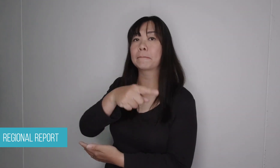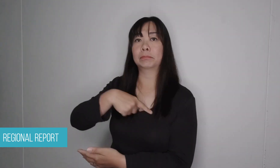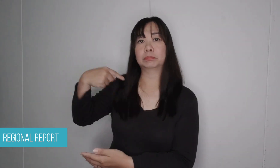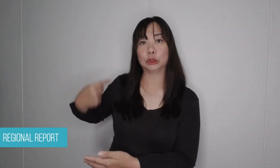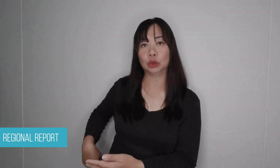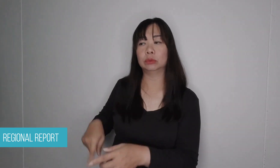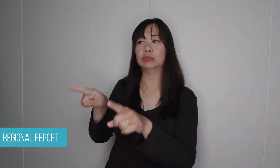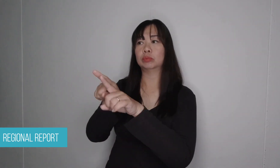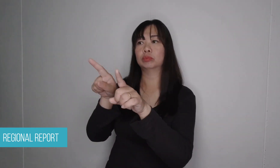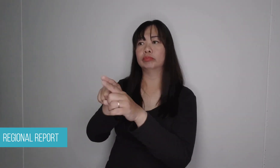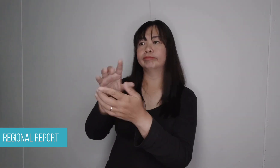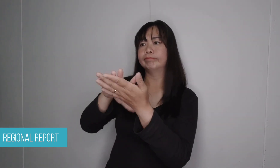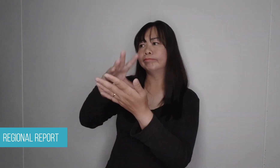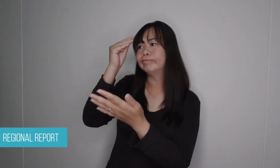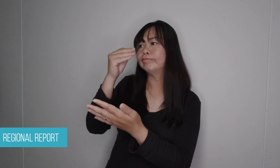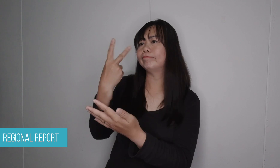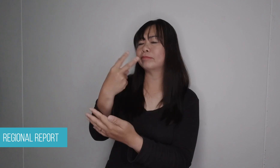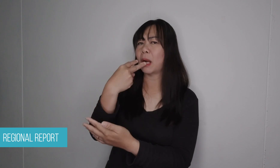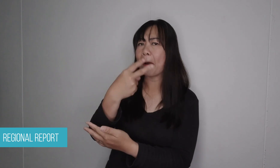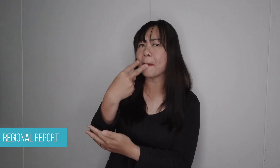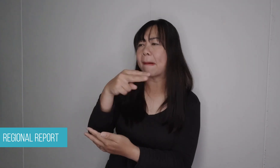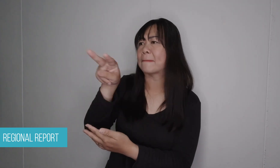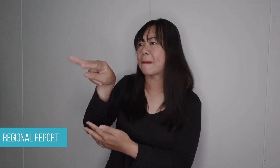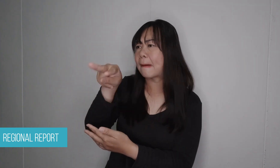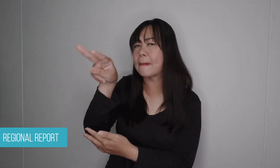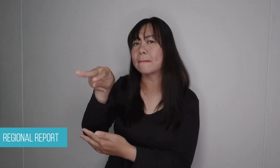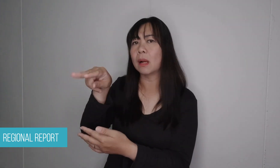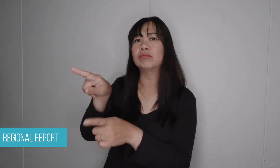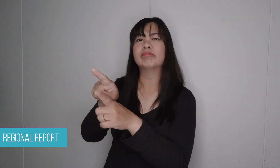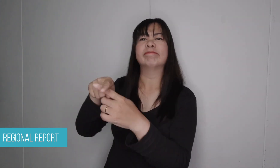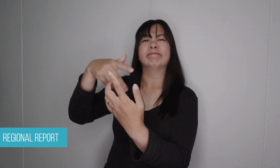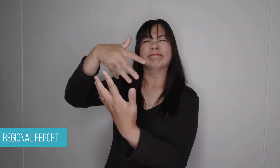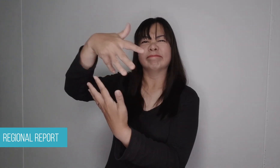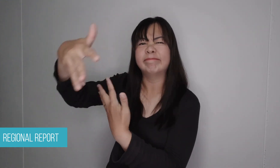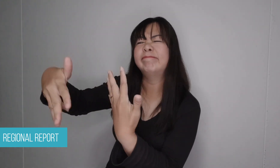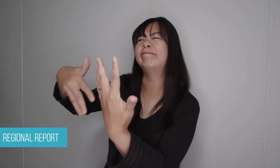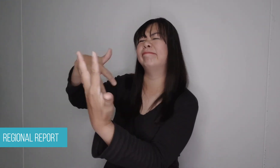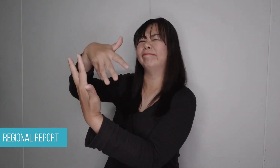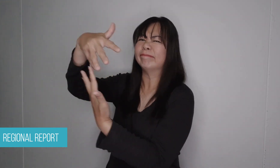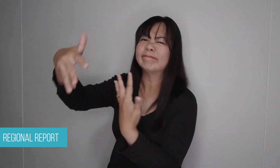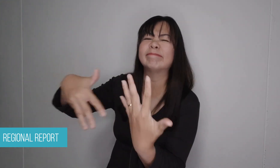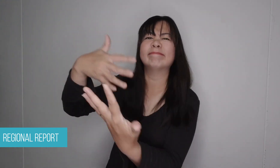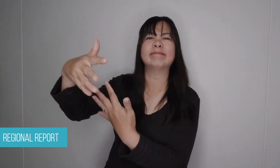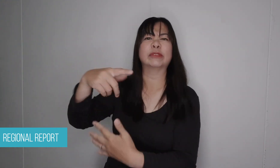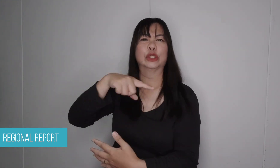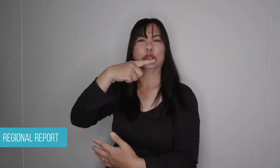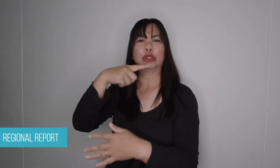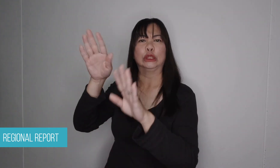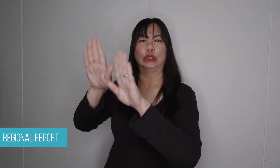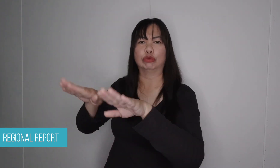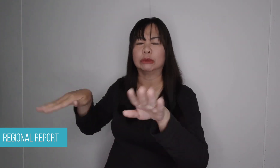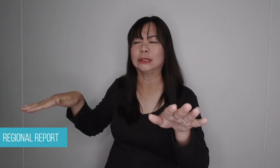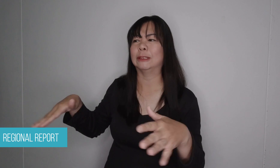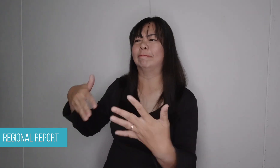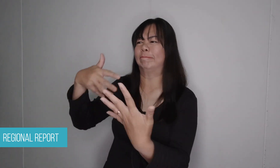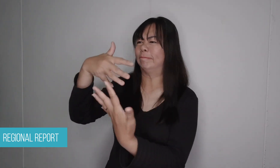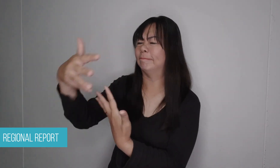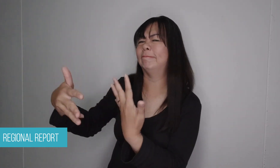how to speak Chinese and lip-read others. She struggled